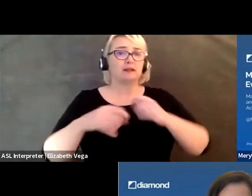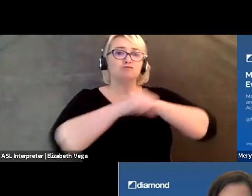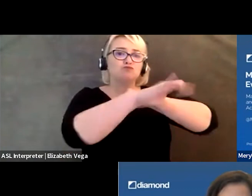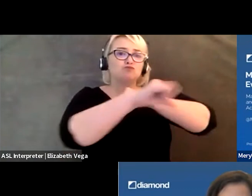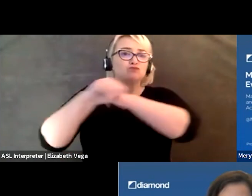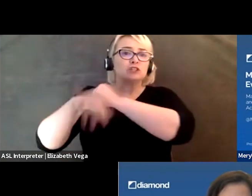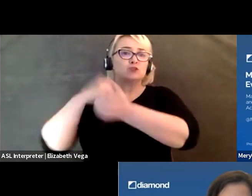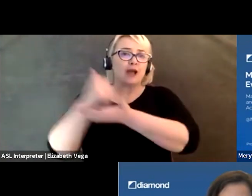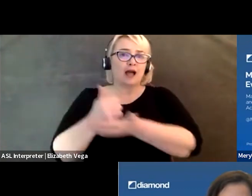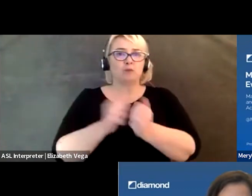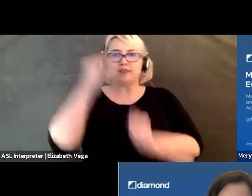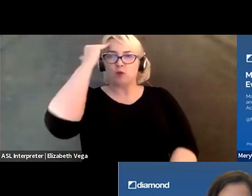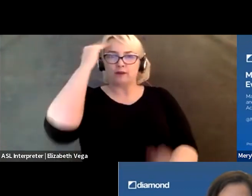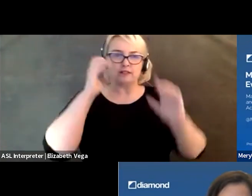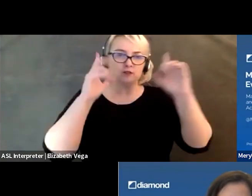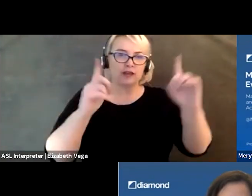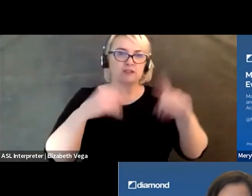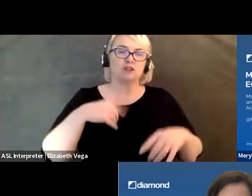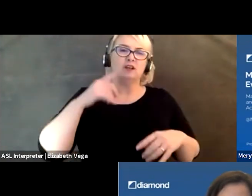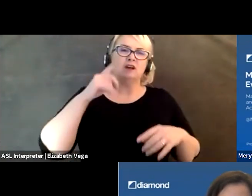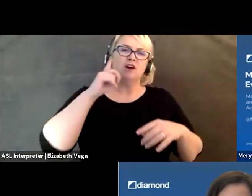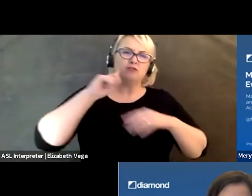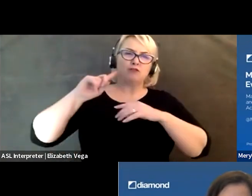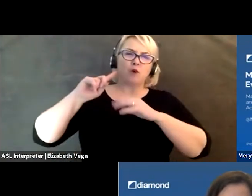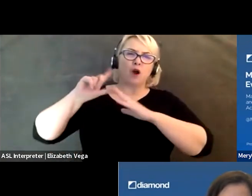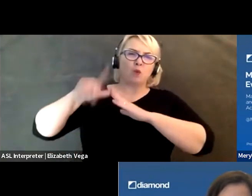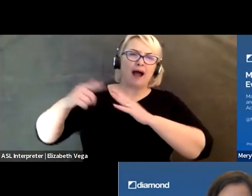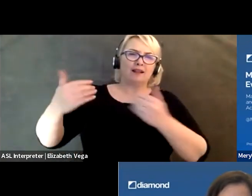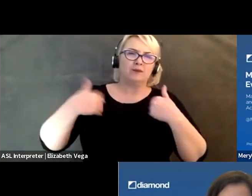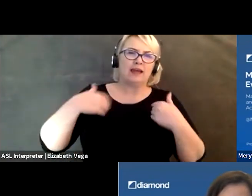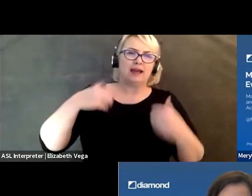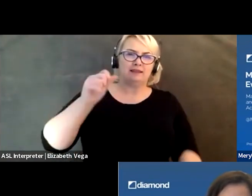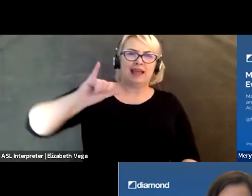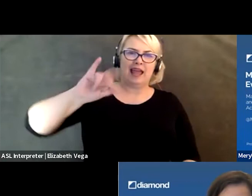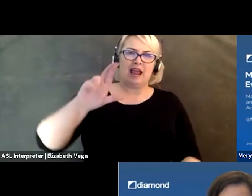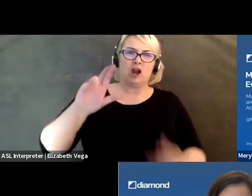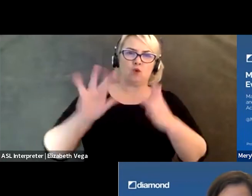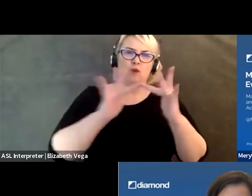For a while, there's the air web accessibility contest yearly by